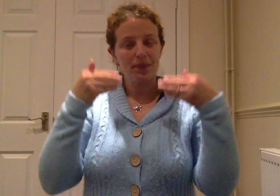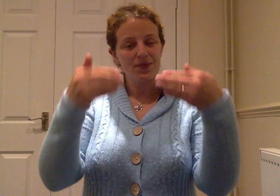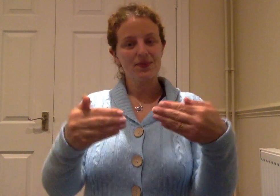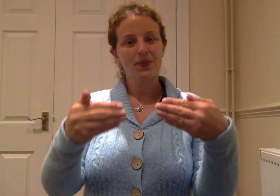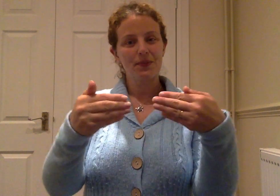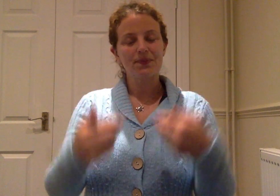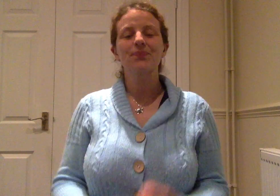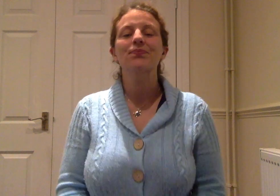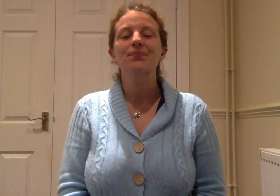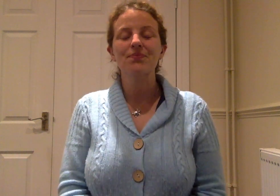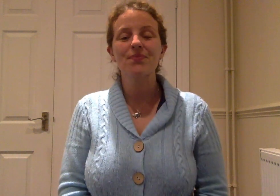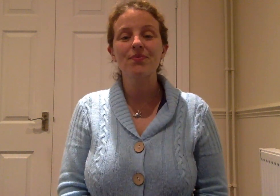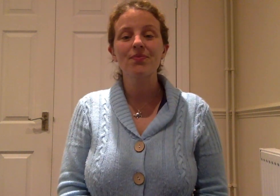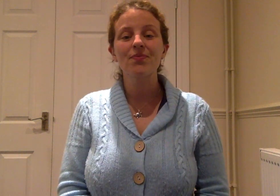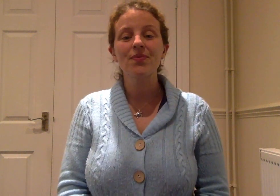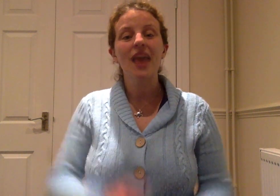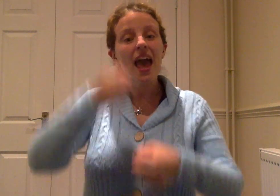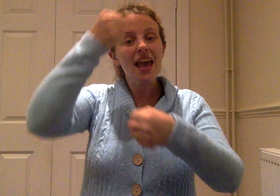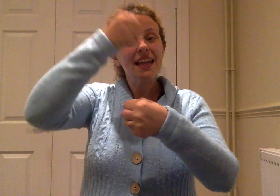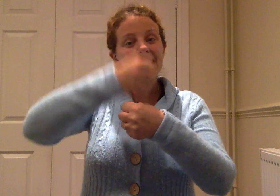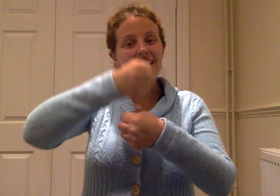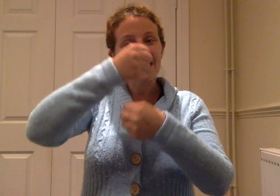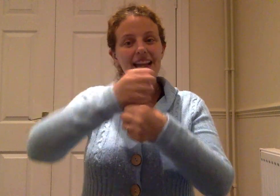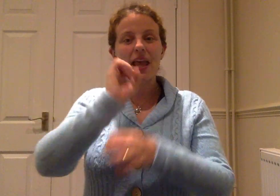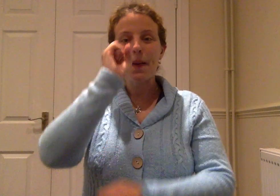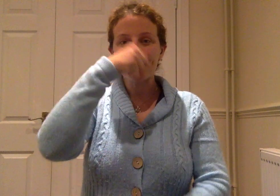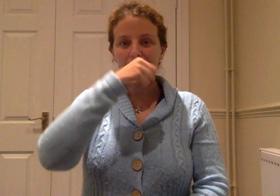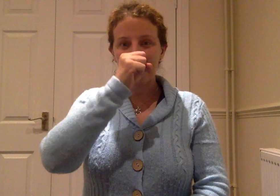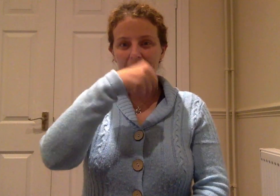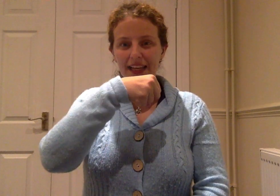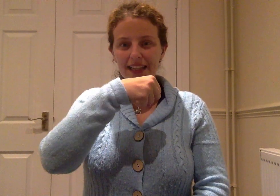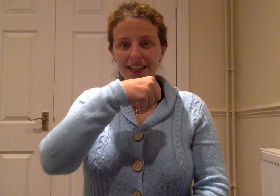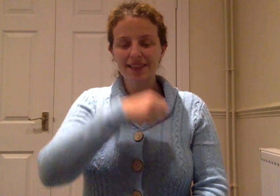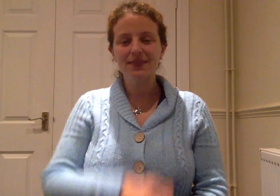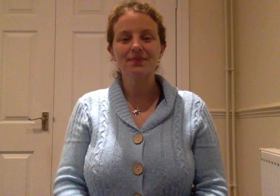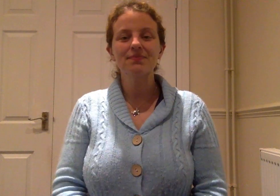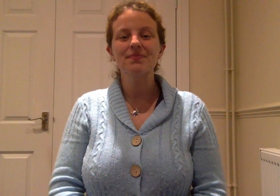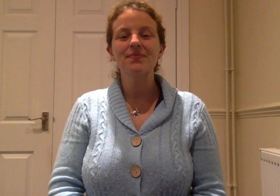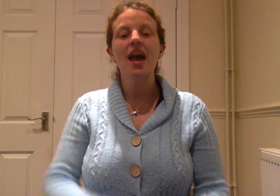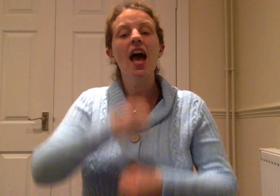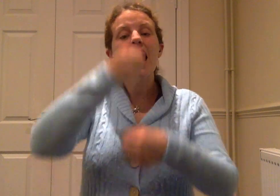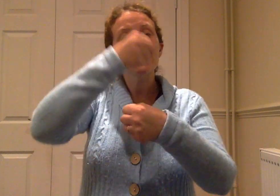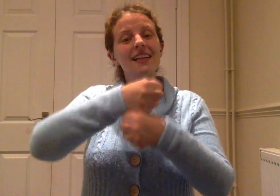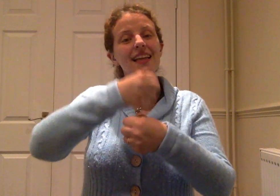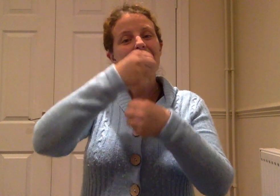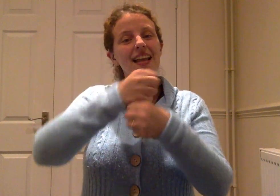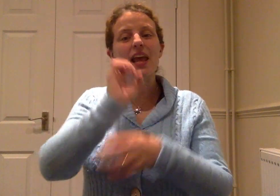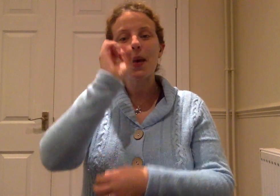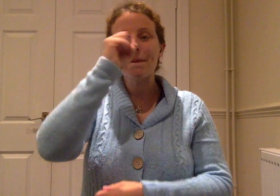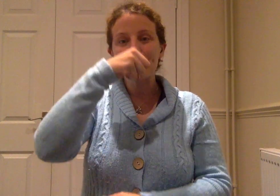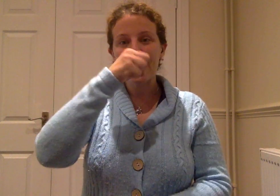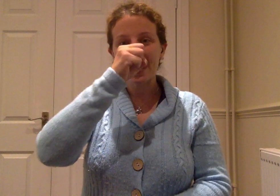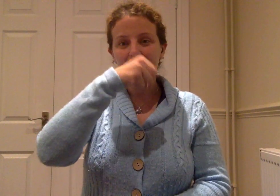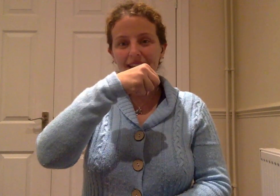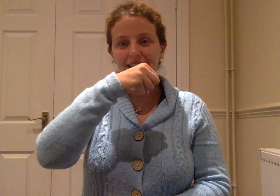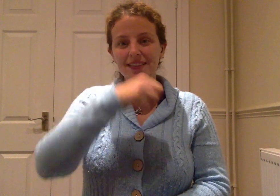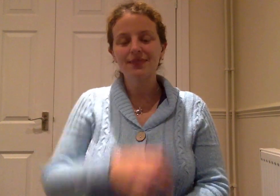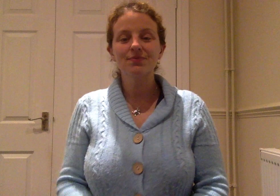Moving on. Guinea Pig